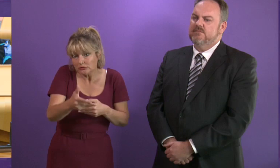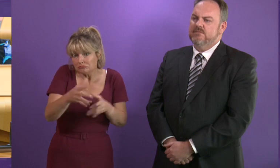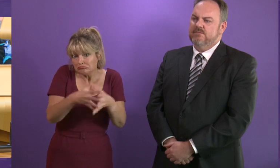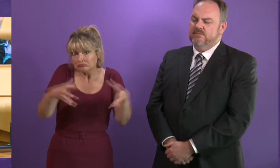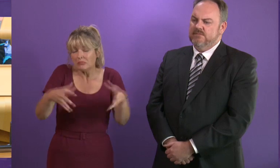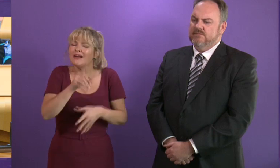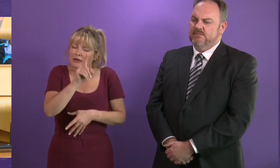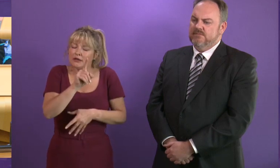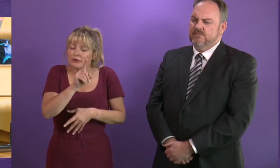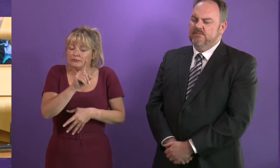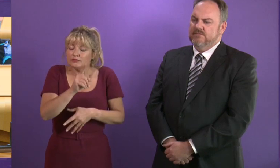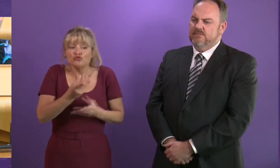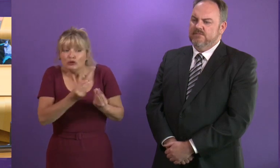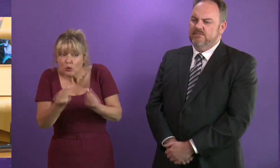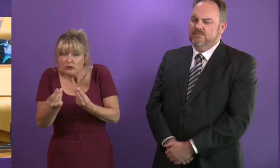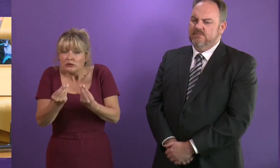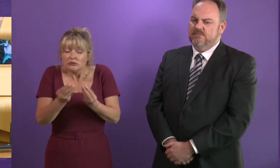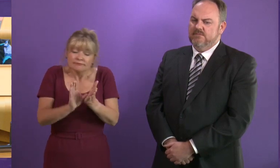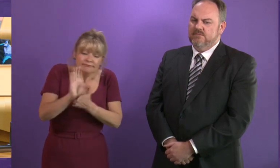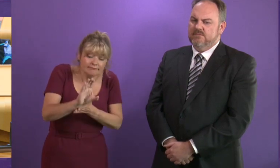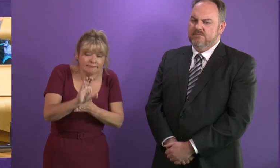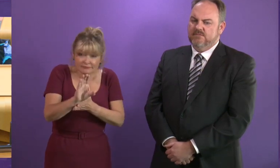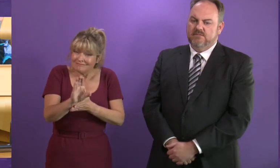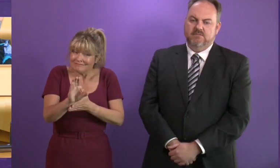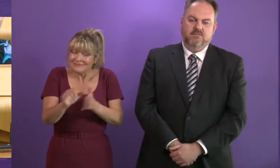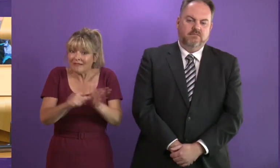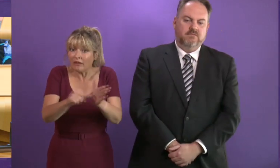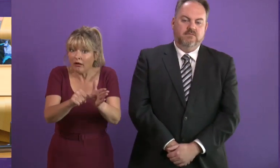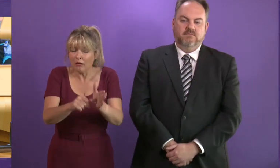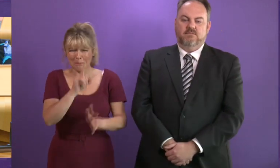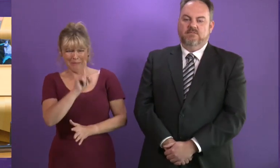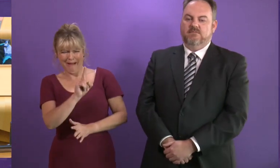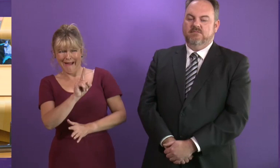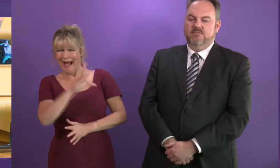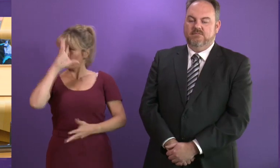I may be mistaken in this, but I do not recall Richard Leonard requesting additional money